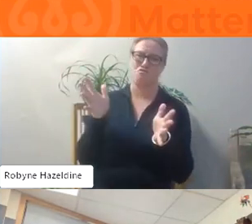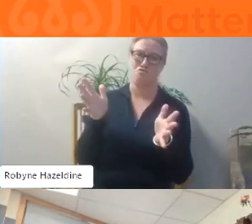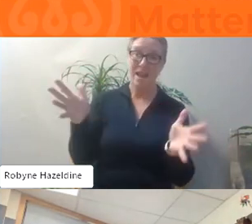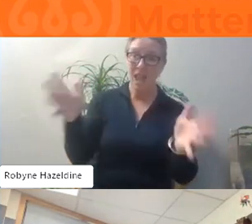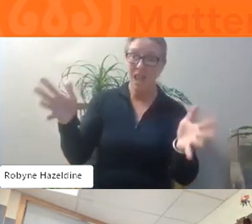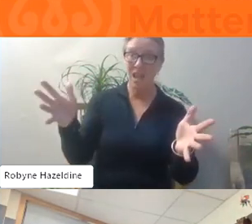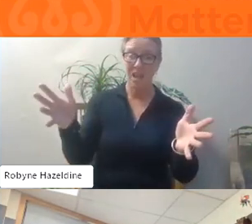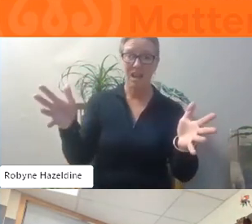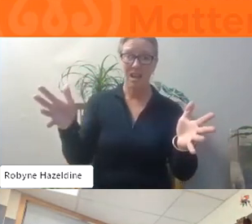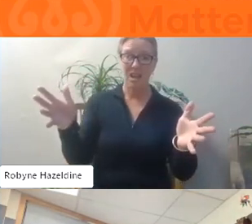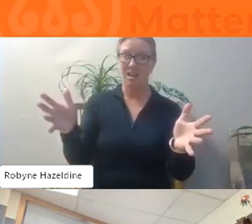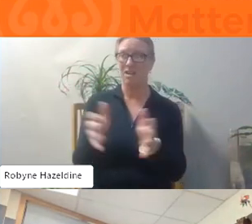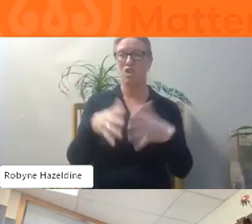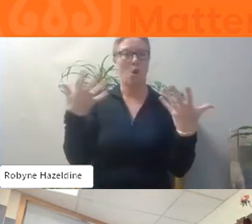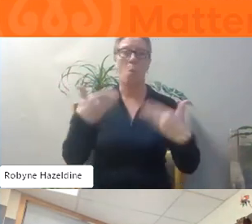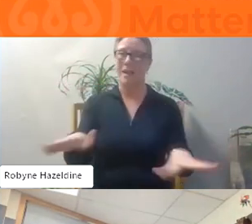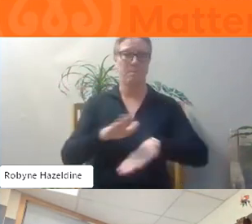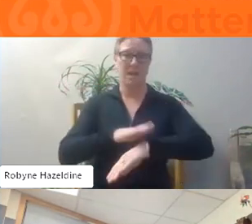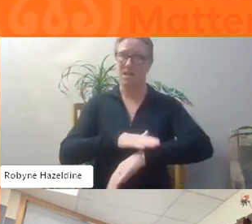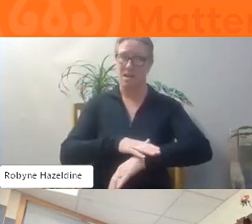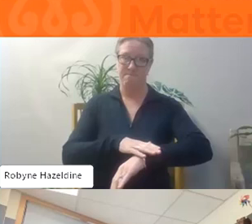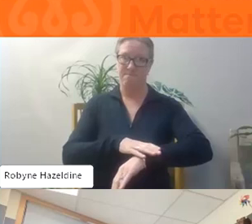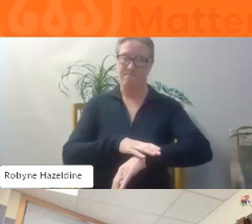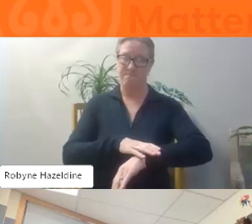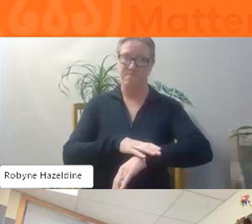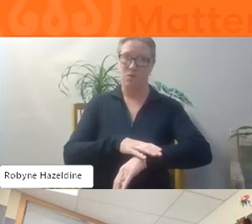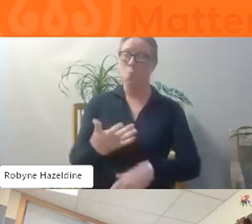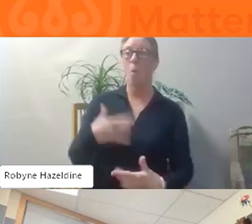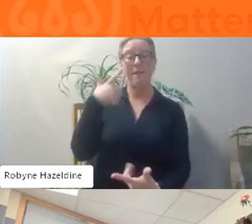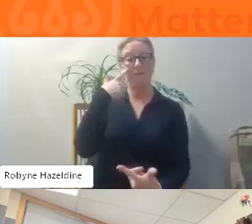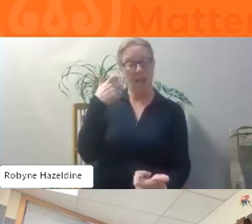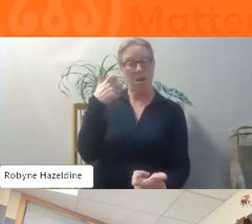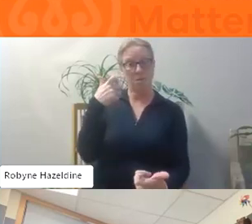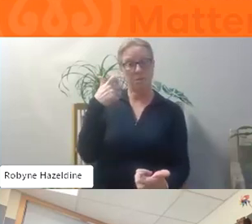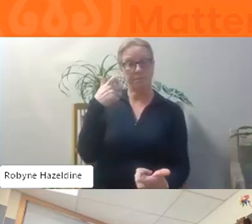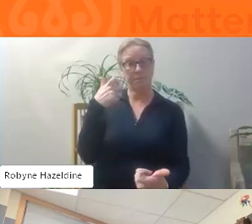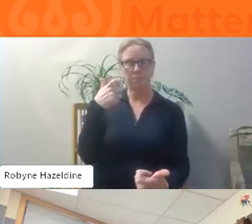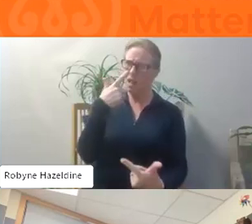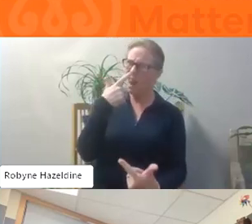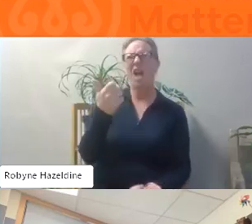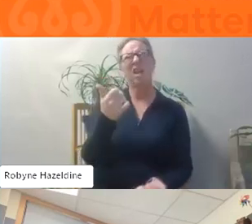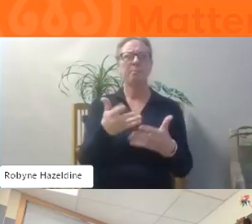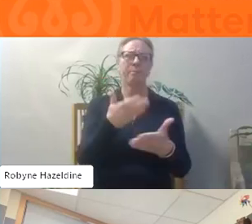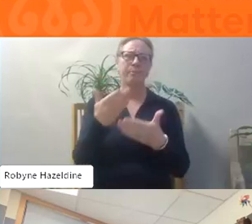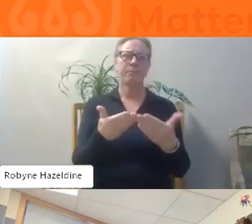don't waste my time. What we found was, and luckily in New Zealand